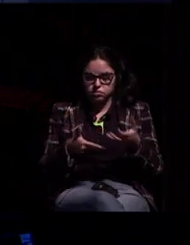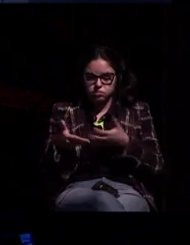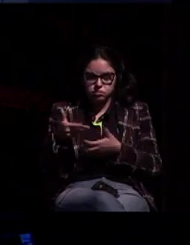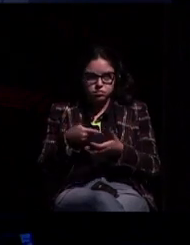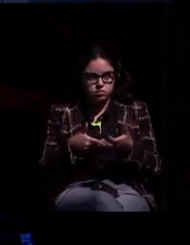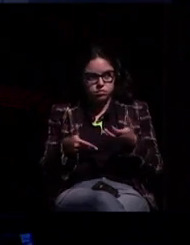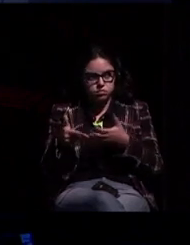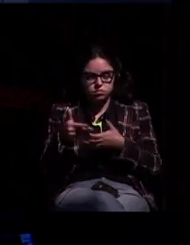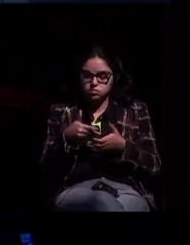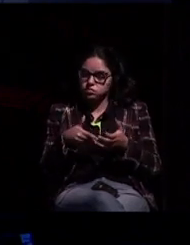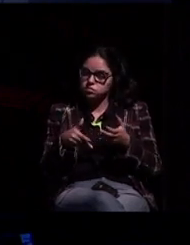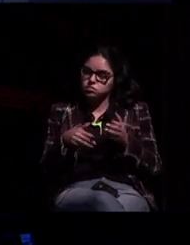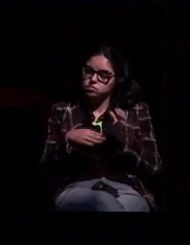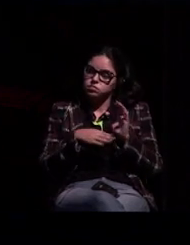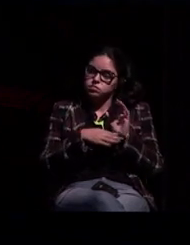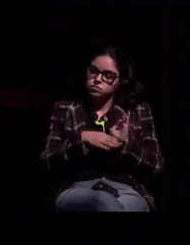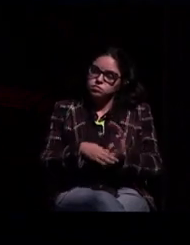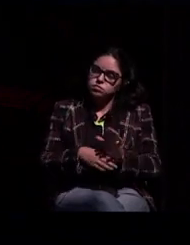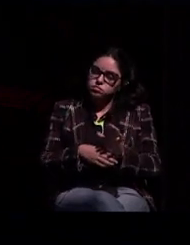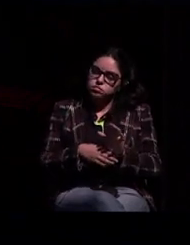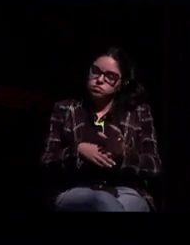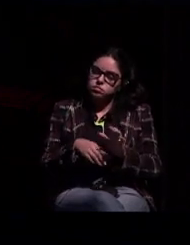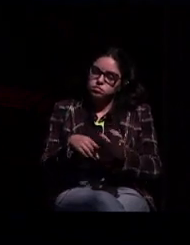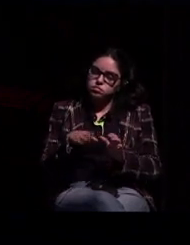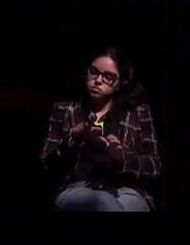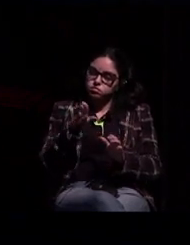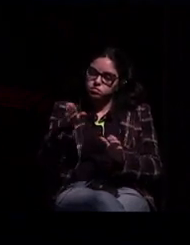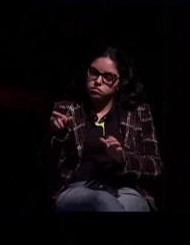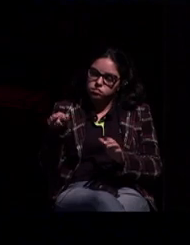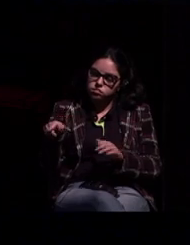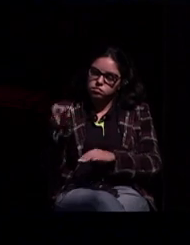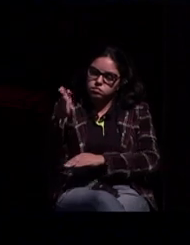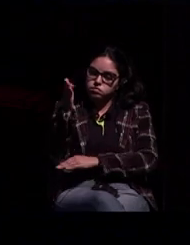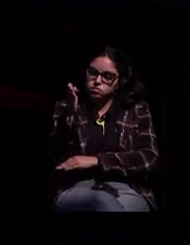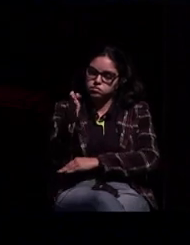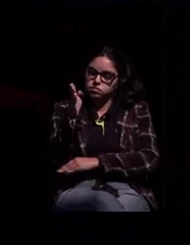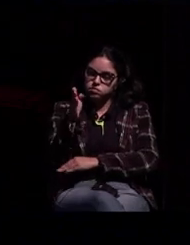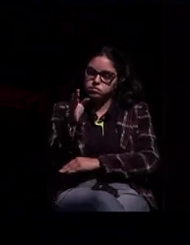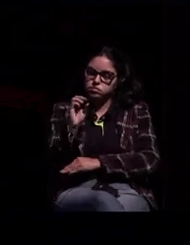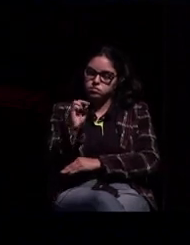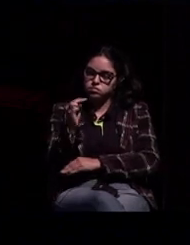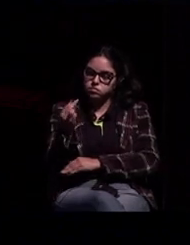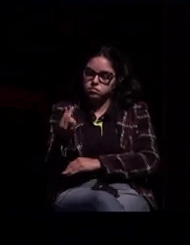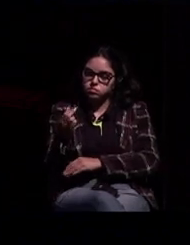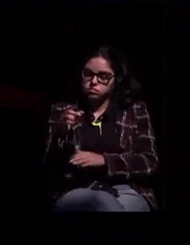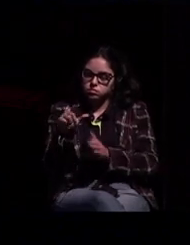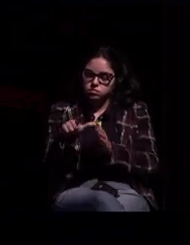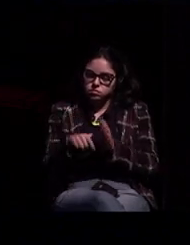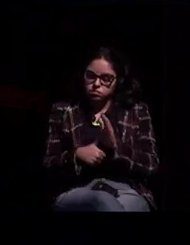to stay or not to stay at the hotels and boycott them if they do not respect labor laws.